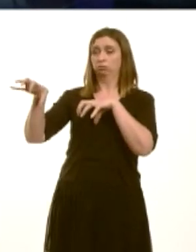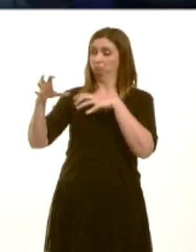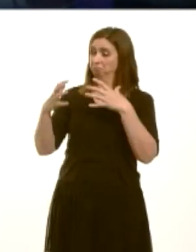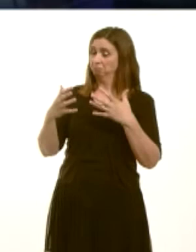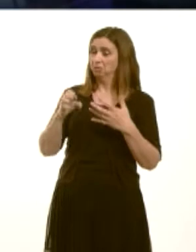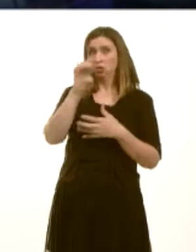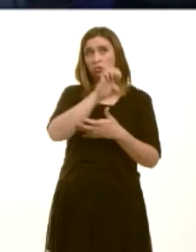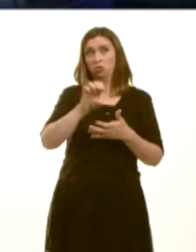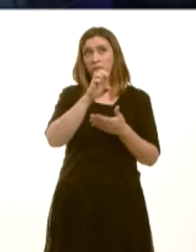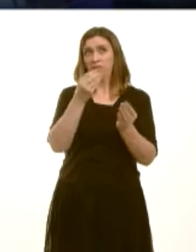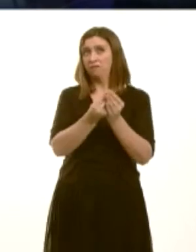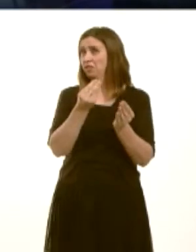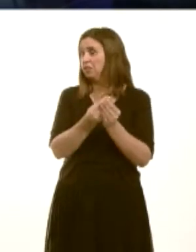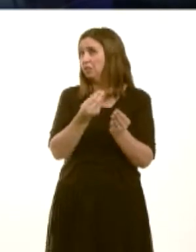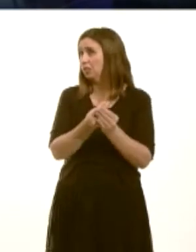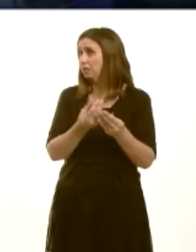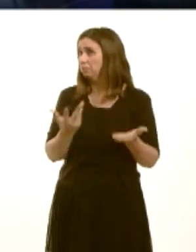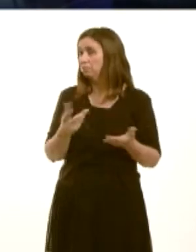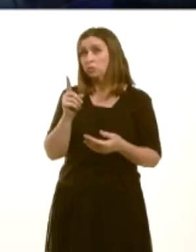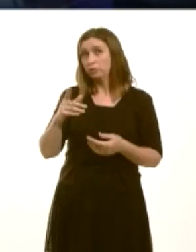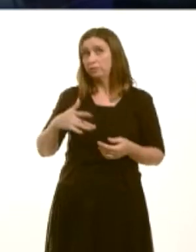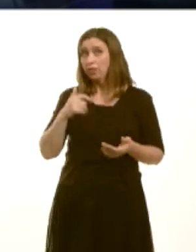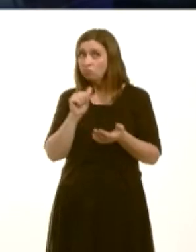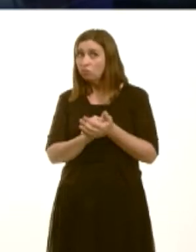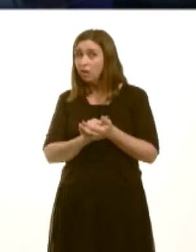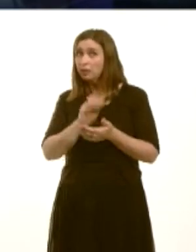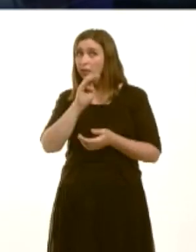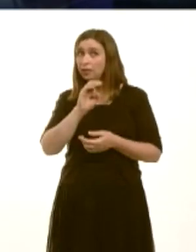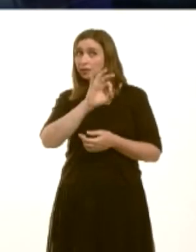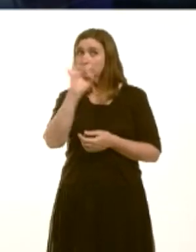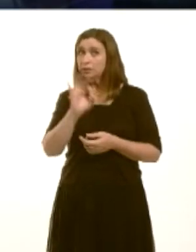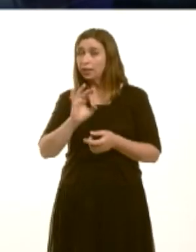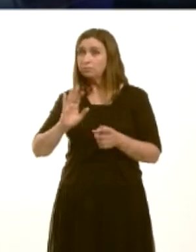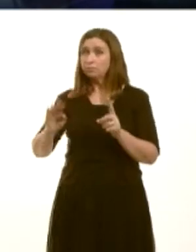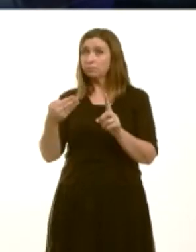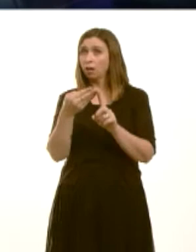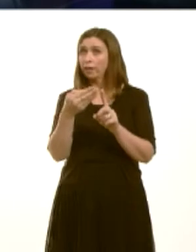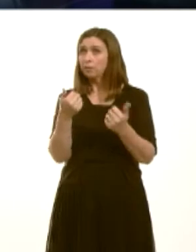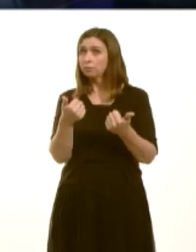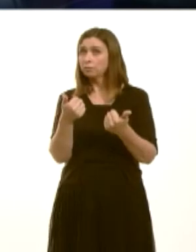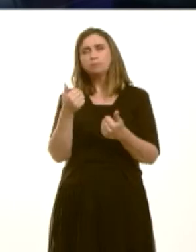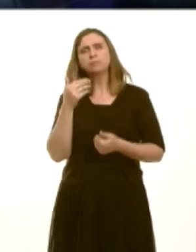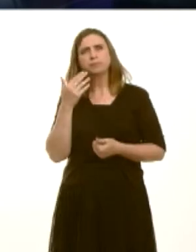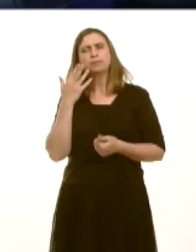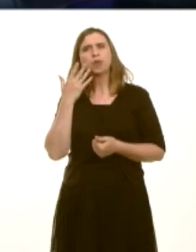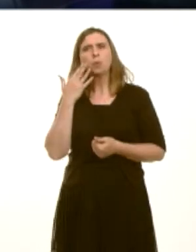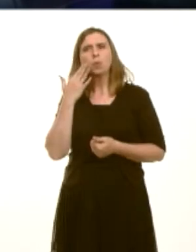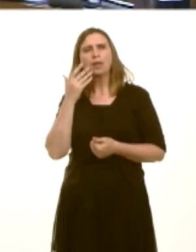funding. Do you share that target? Do we still stick to the 90 per cent target? If so, when do you anticipate that that will actually be achieved?